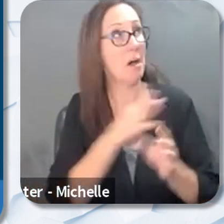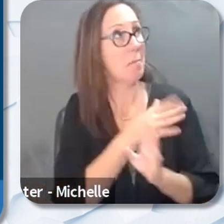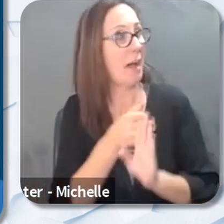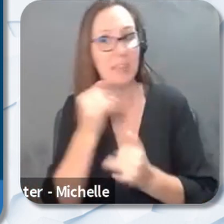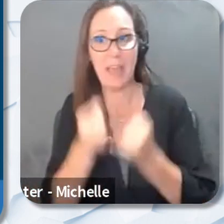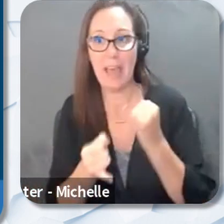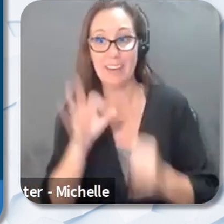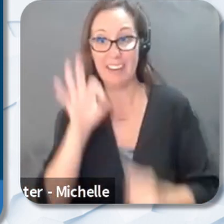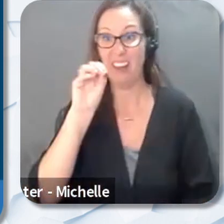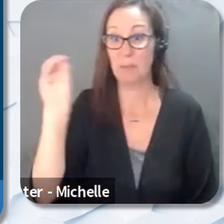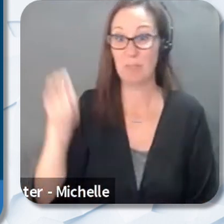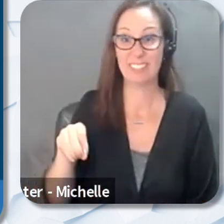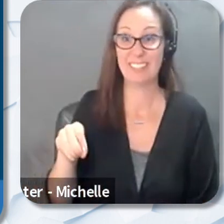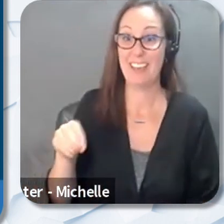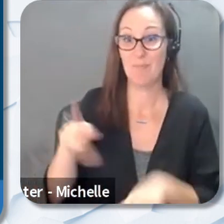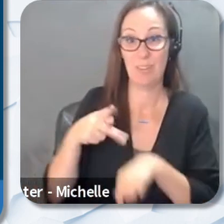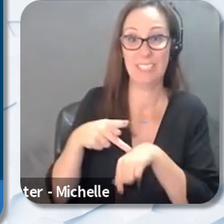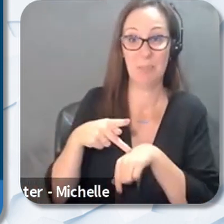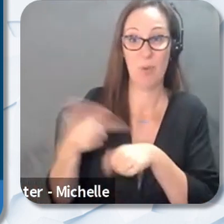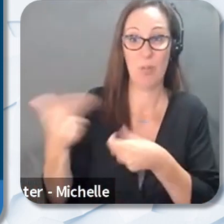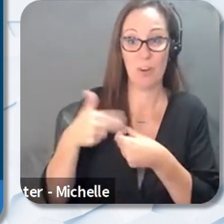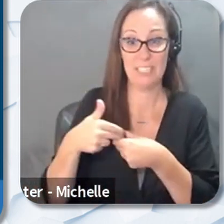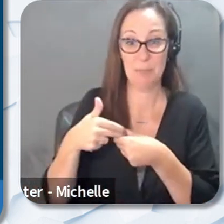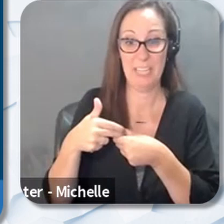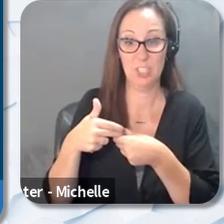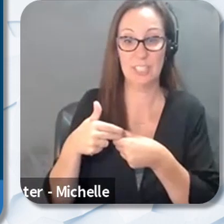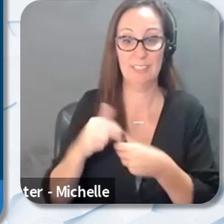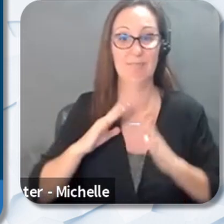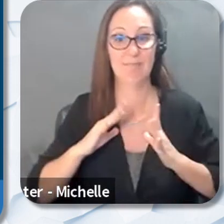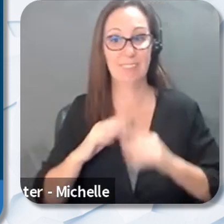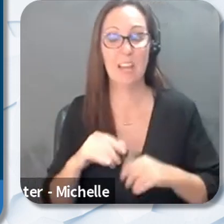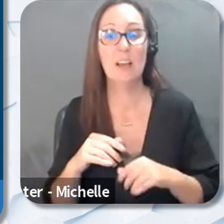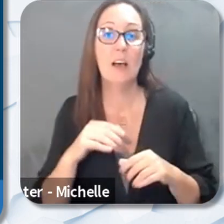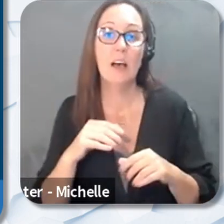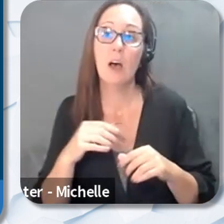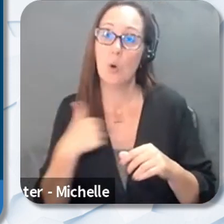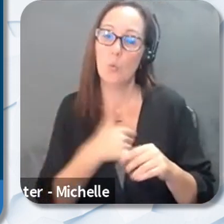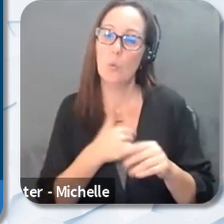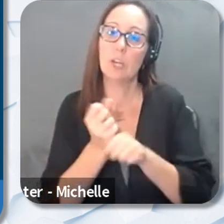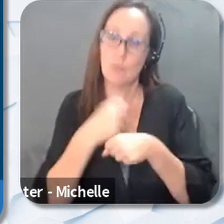at least 90% of principles that participated. And we created we had sessions in the evening,